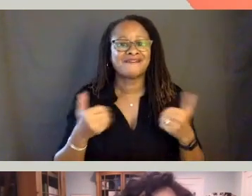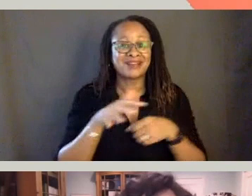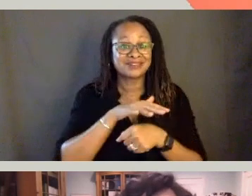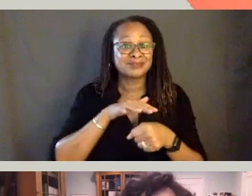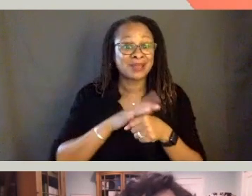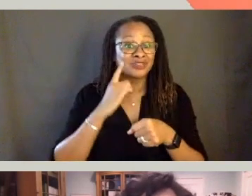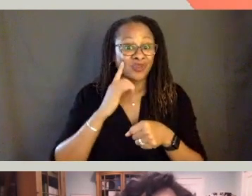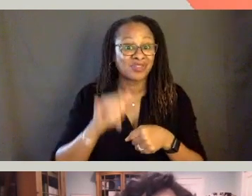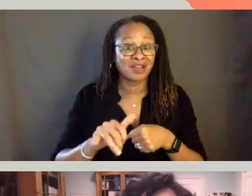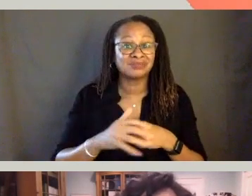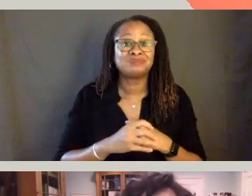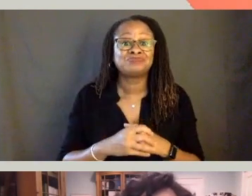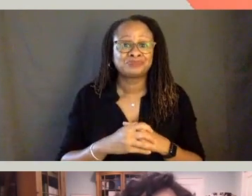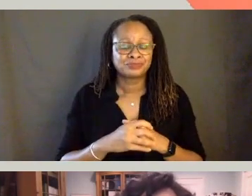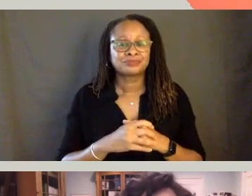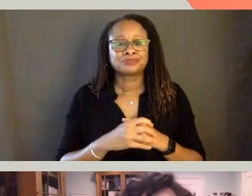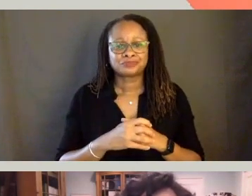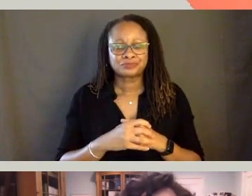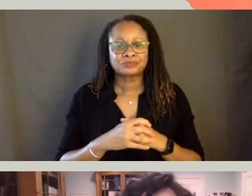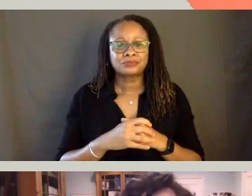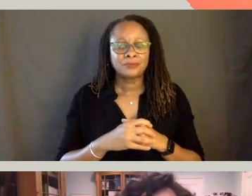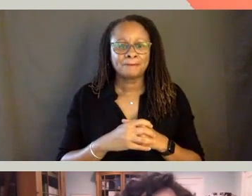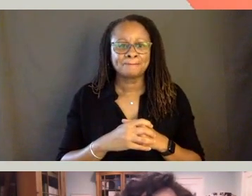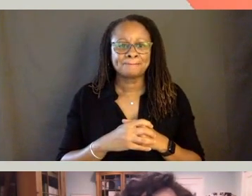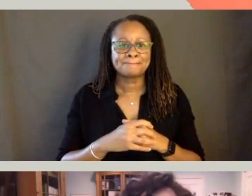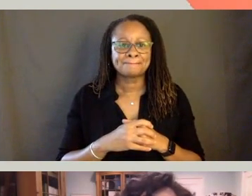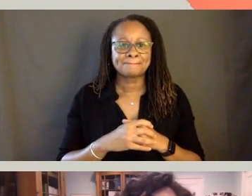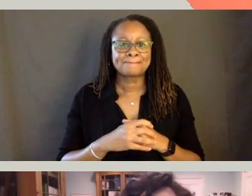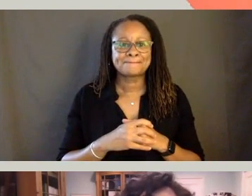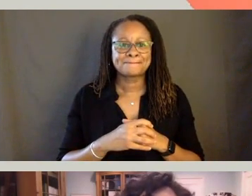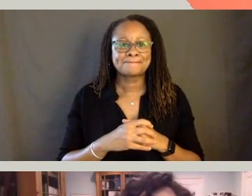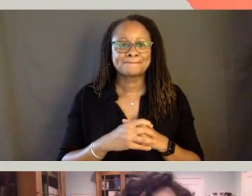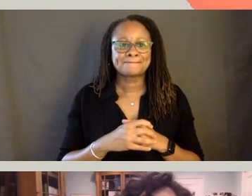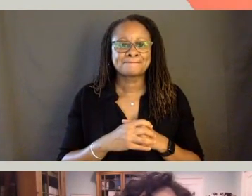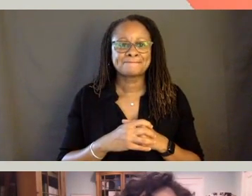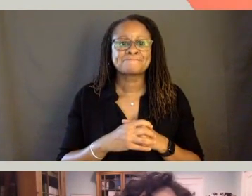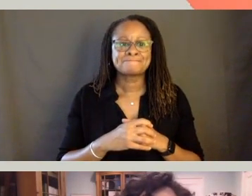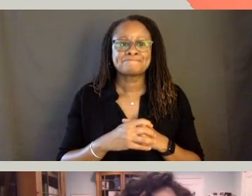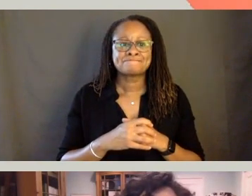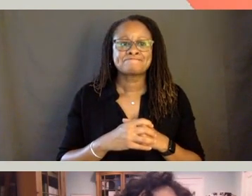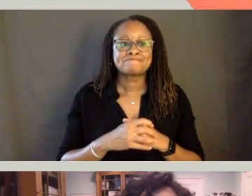And so, that is the piece that we're trying to get to, right?